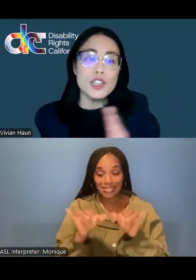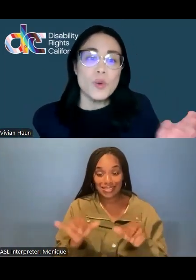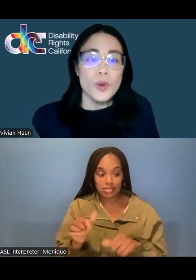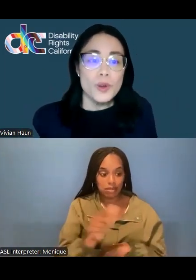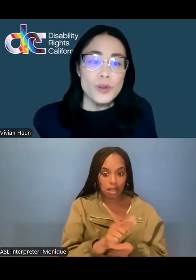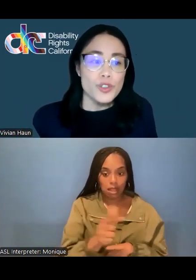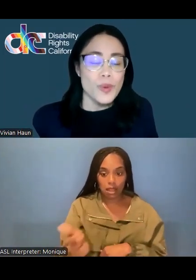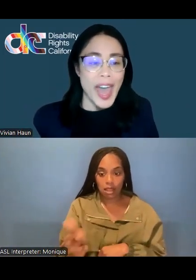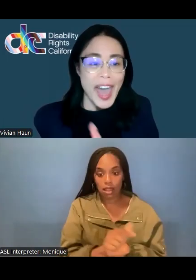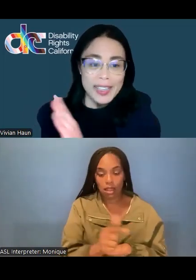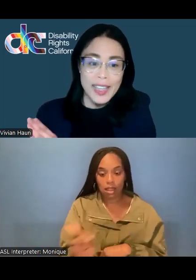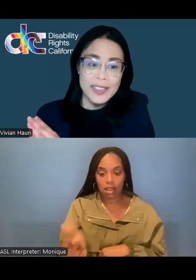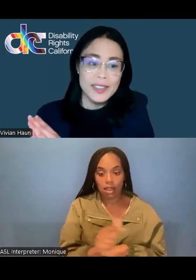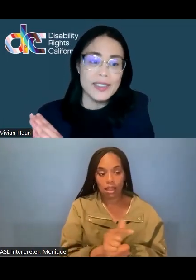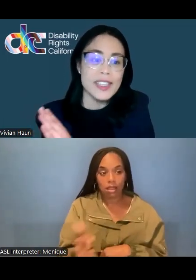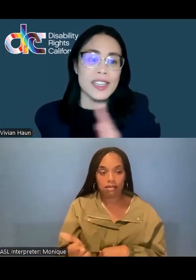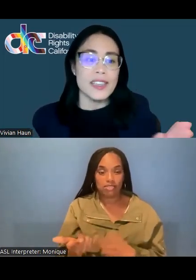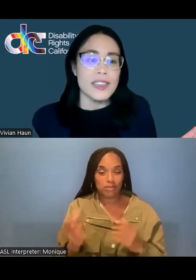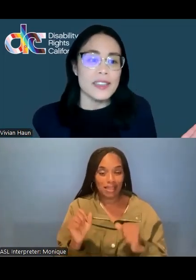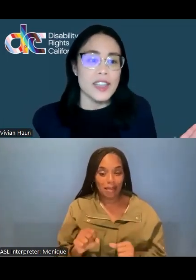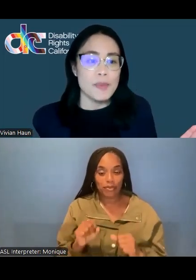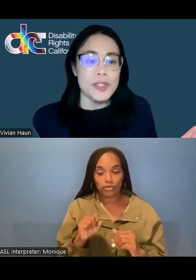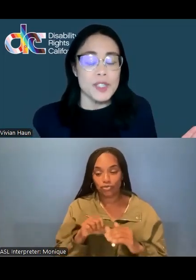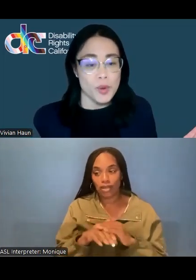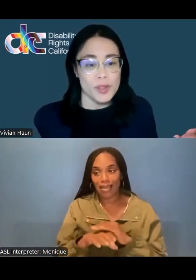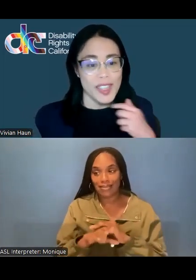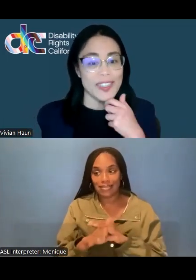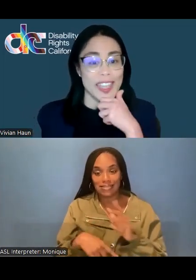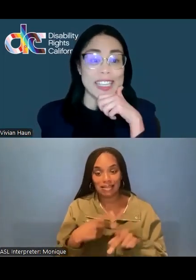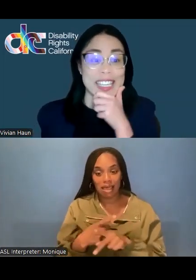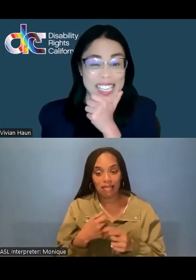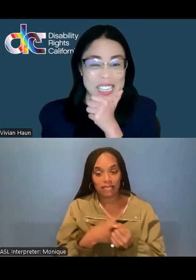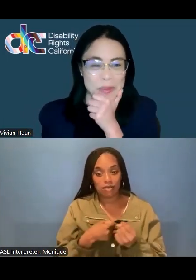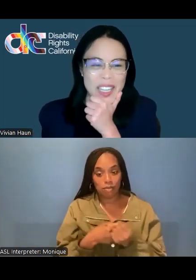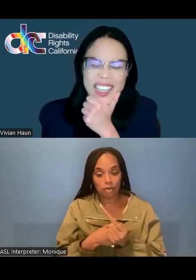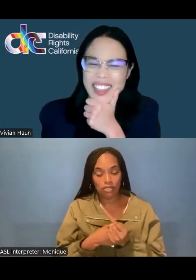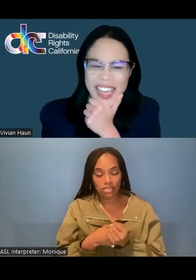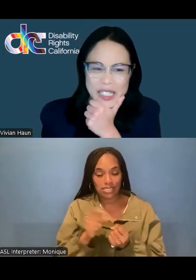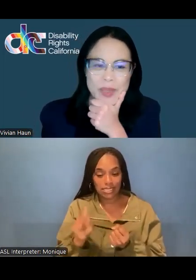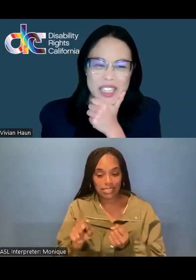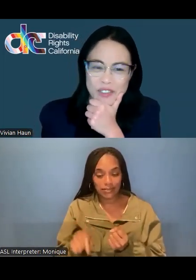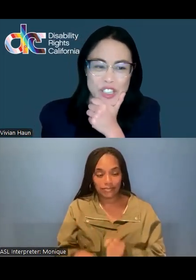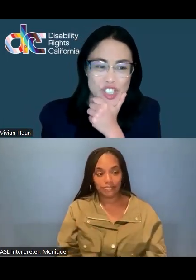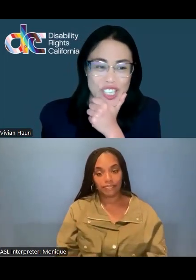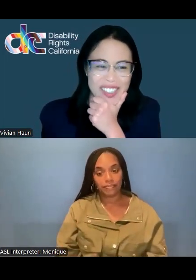in order to access the types of supports that they need. And that's been inefficient.